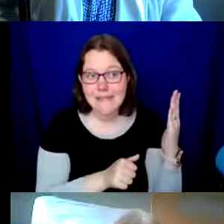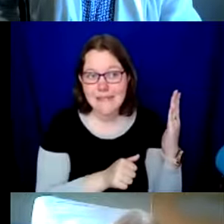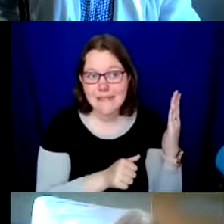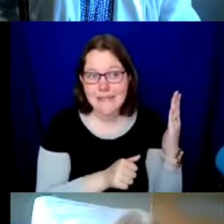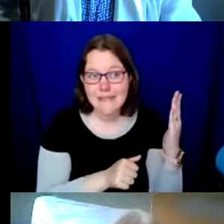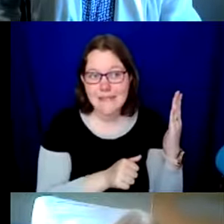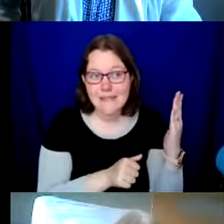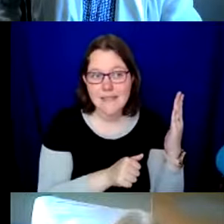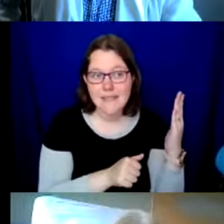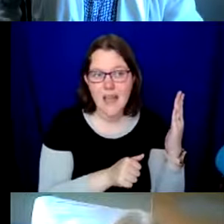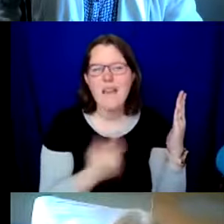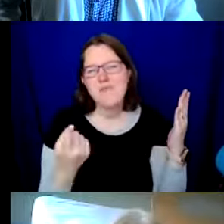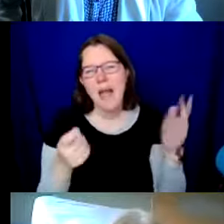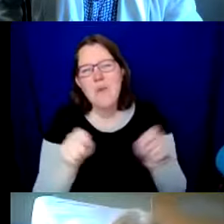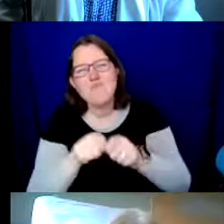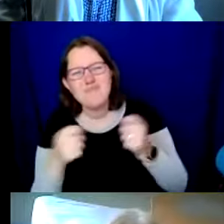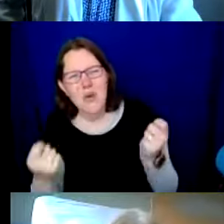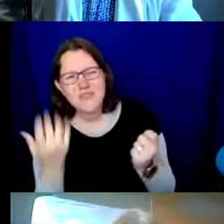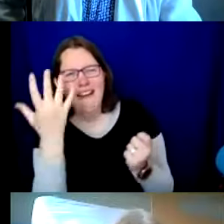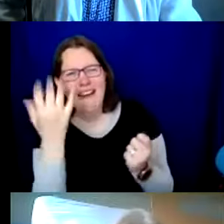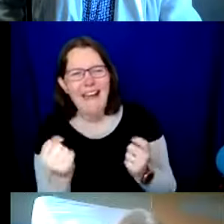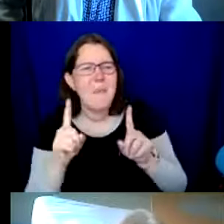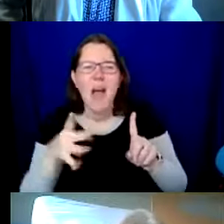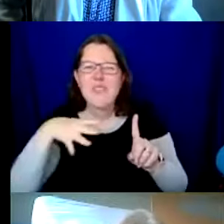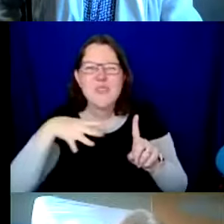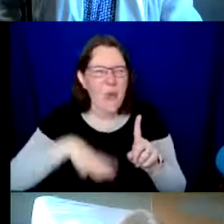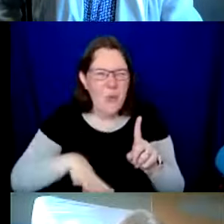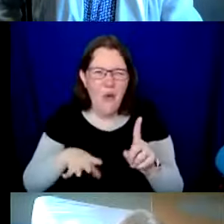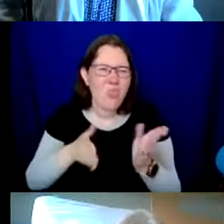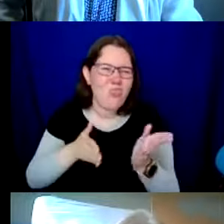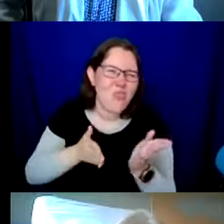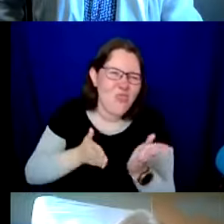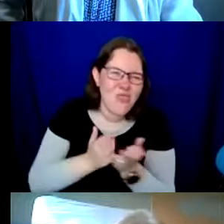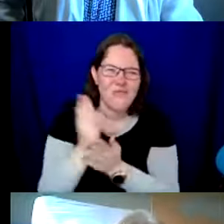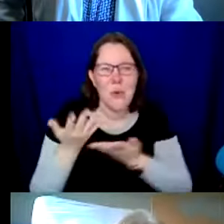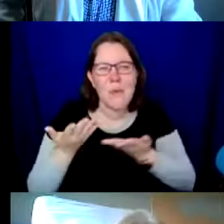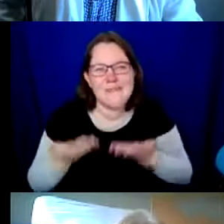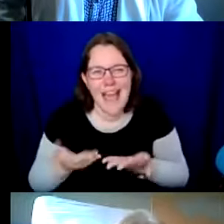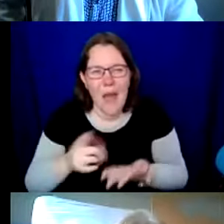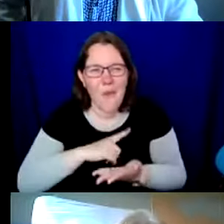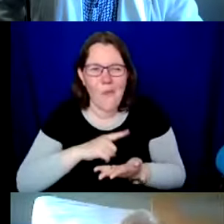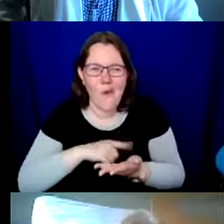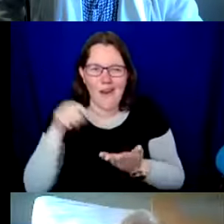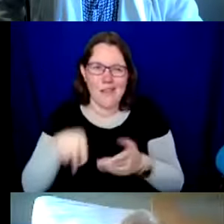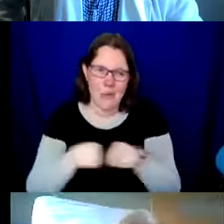got the brochure but i didn't really want to go through that because uh it is quite long and um